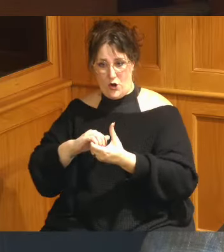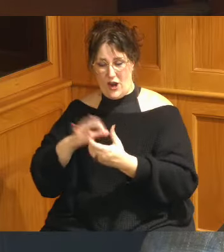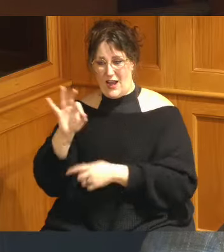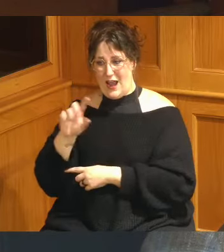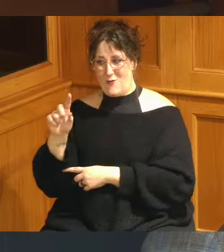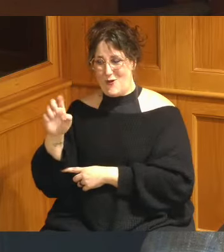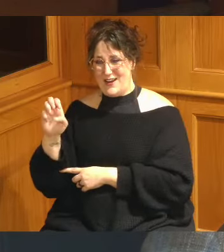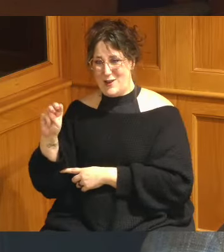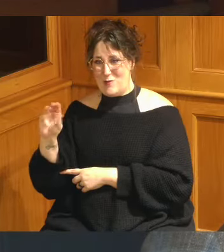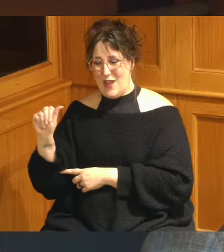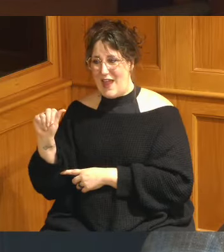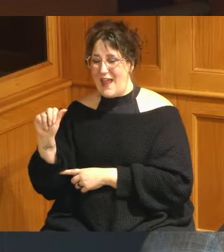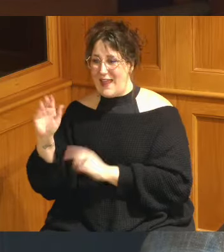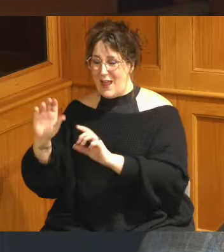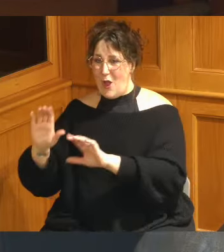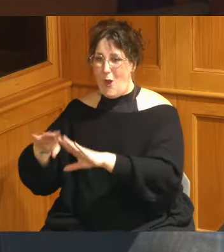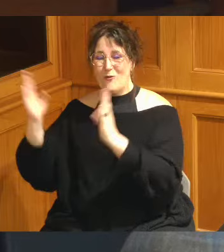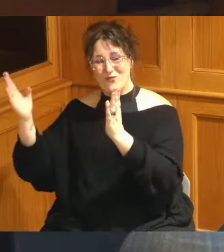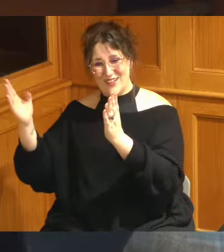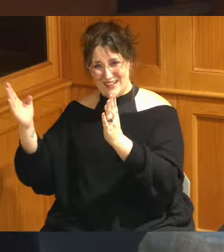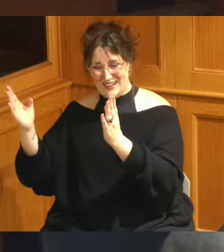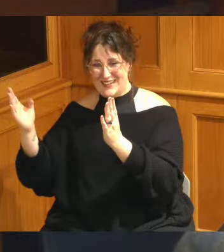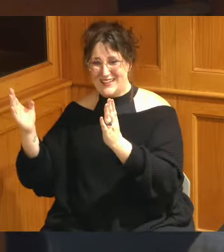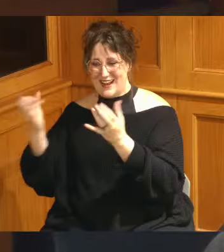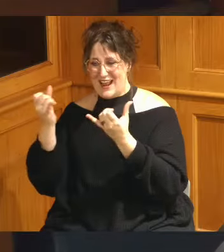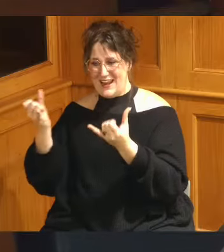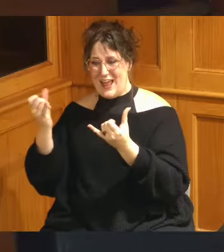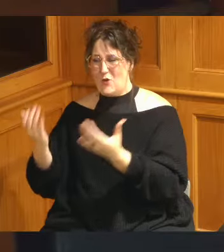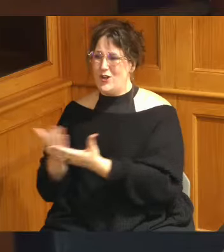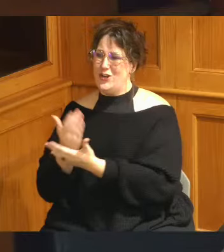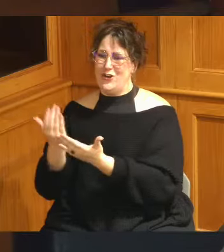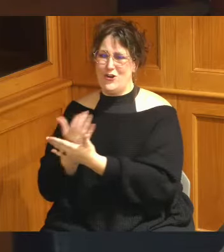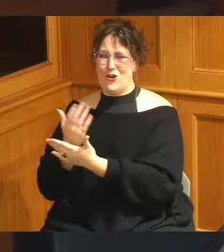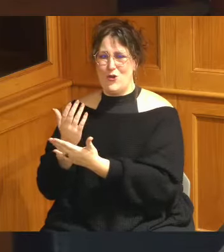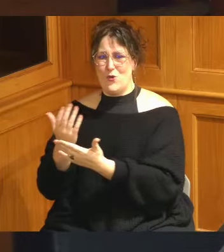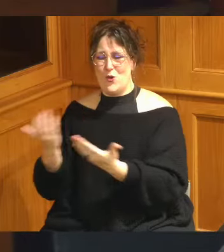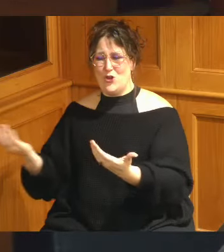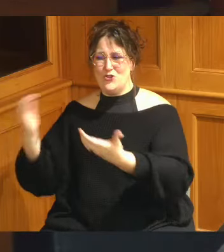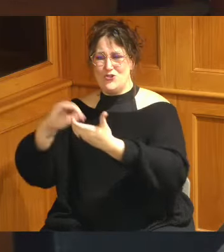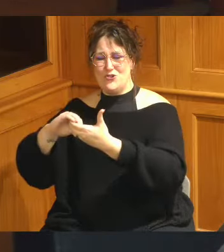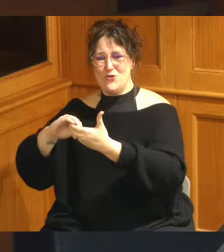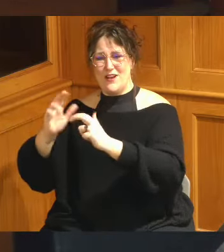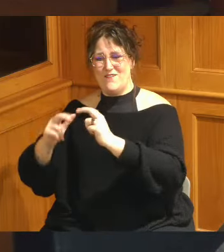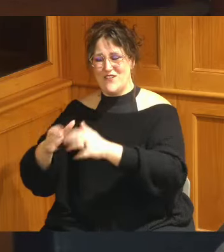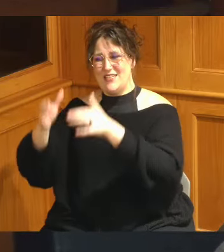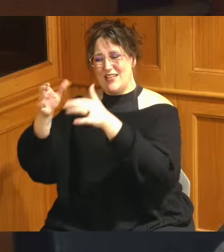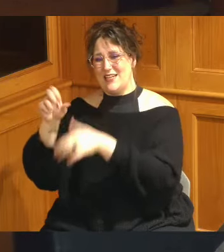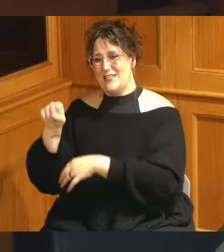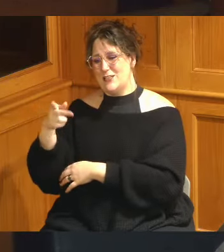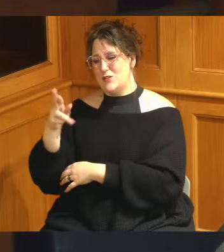EMA ribbon cutting that we had and now have a new joint facility out in Springdale. it was great.